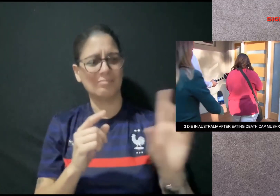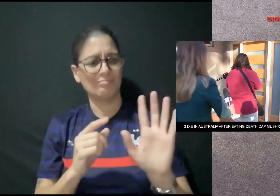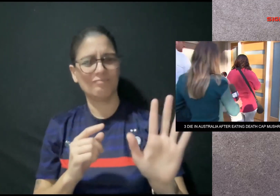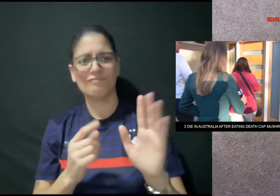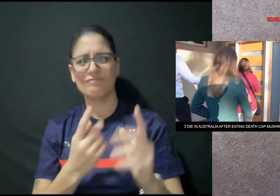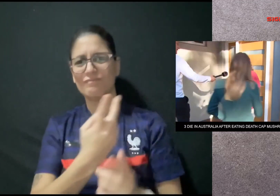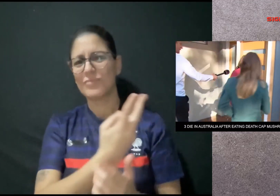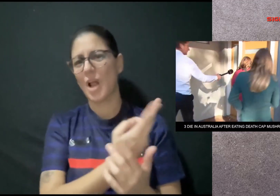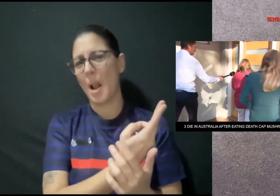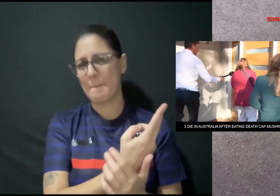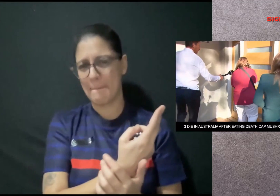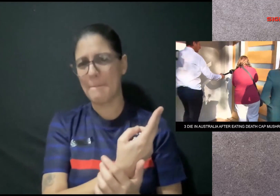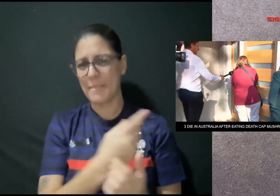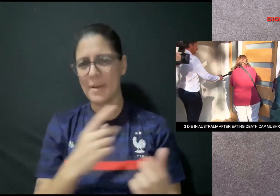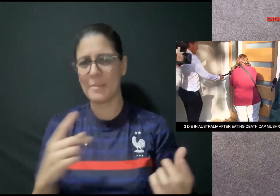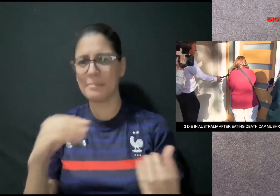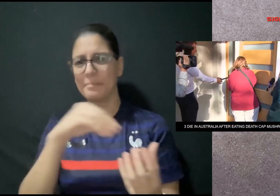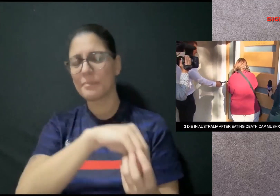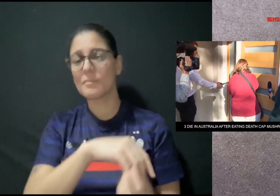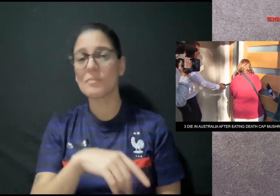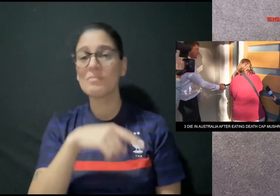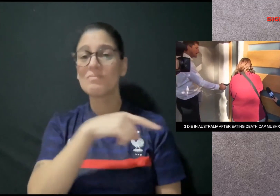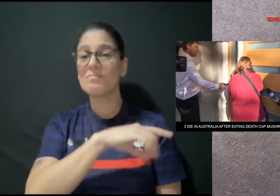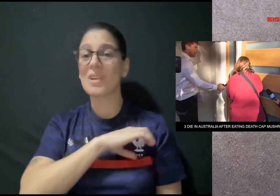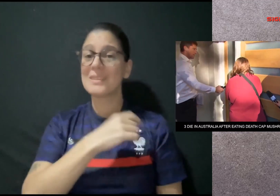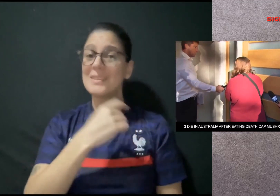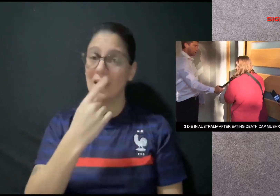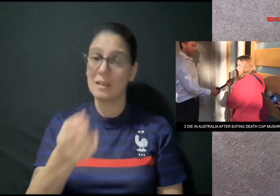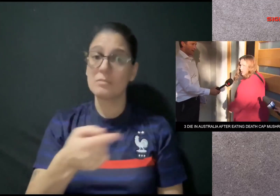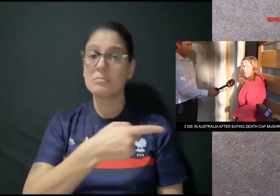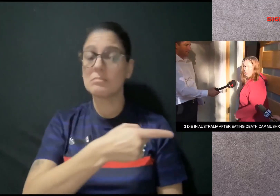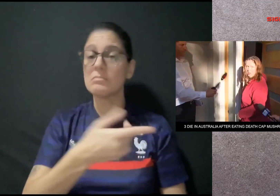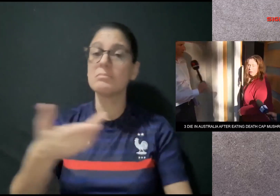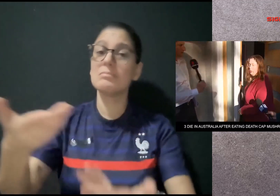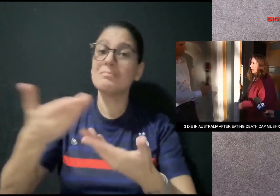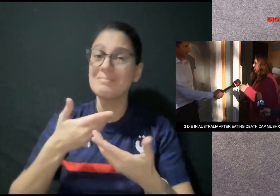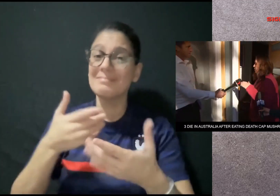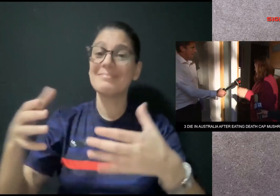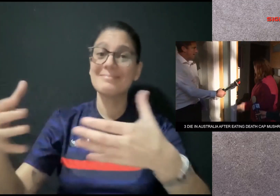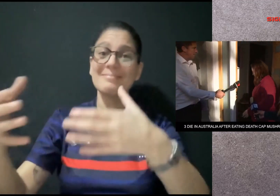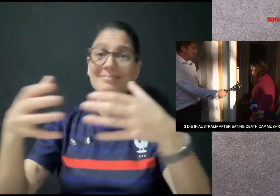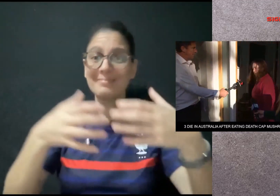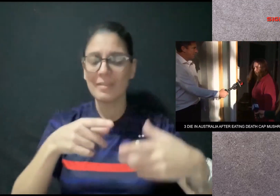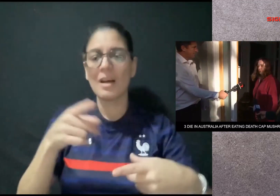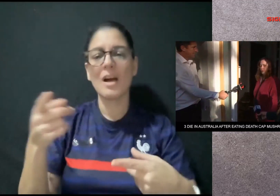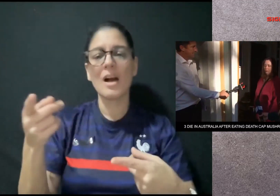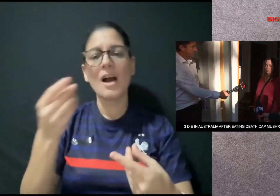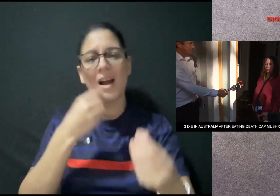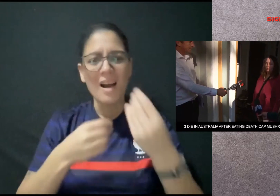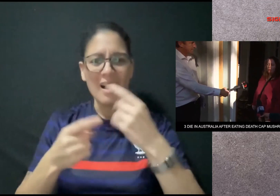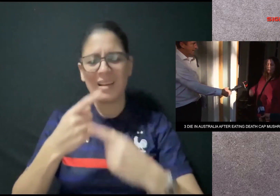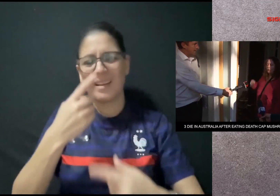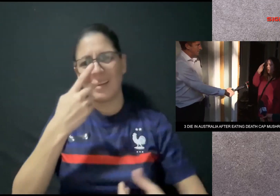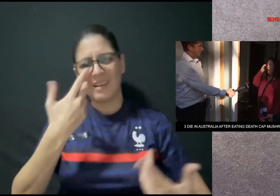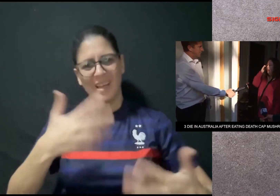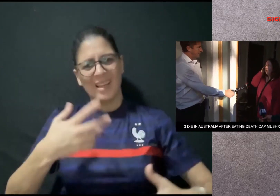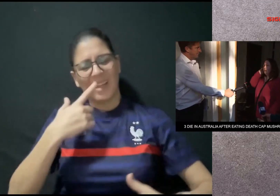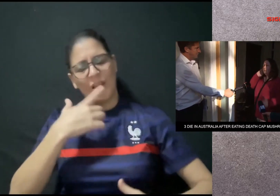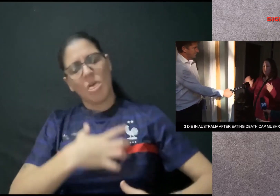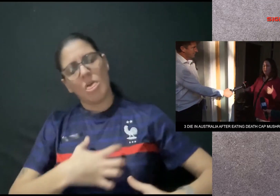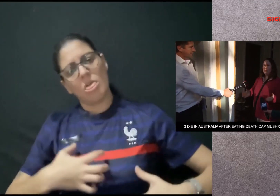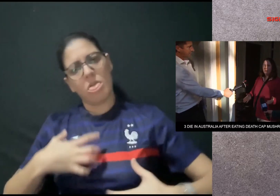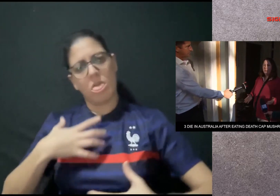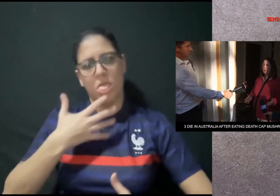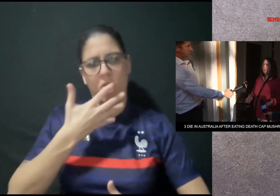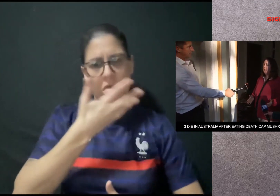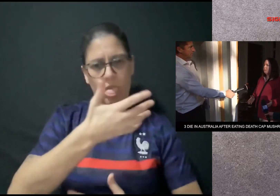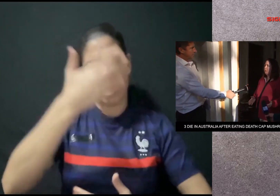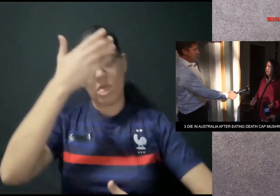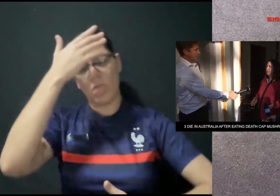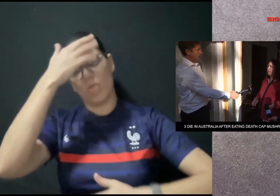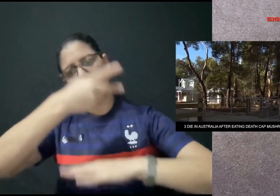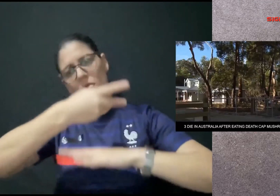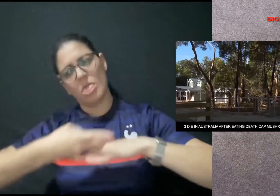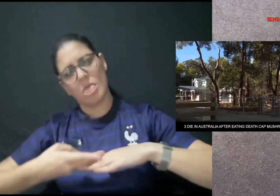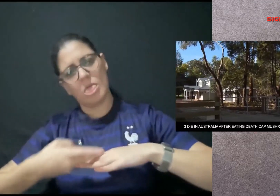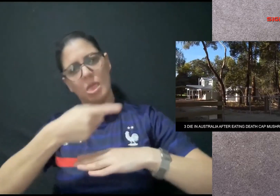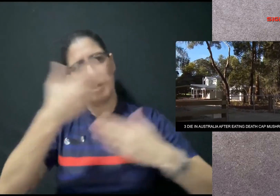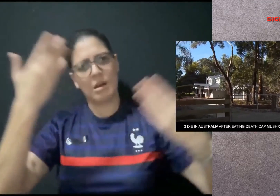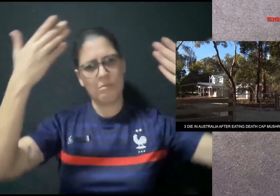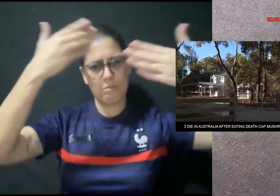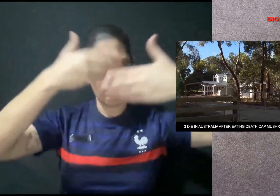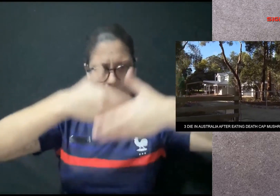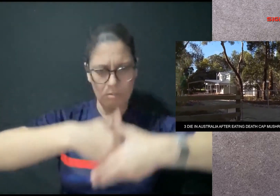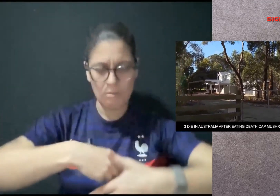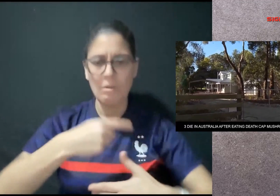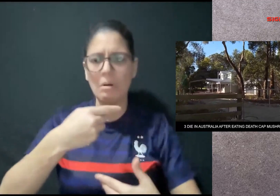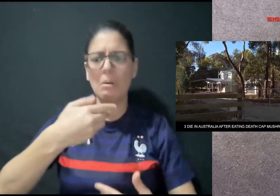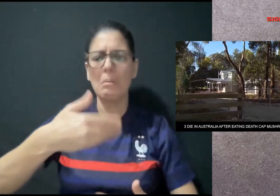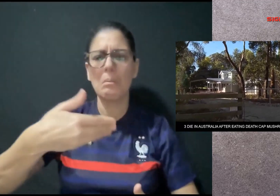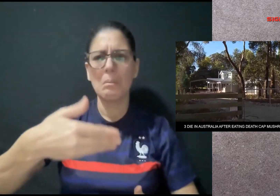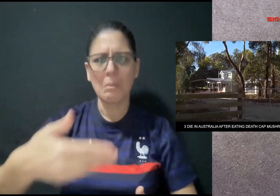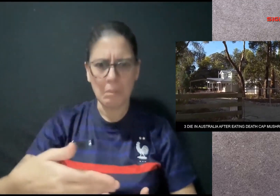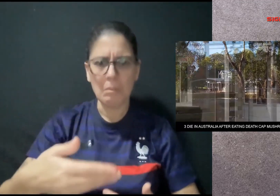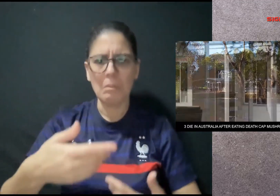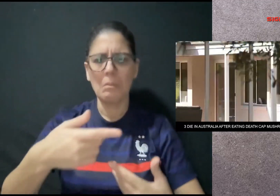the couples police say the guests began showing signs of food poisoning that evening days